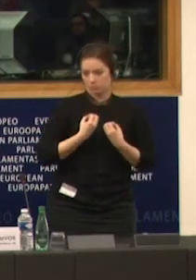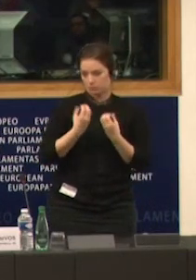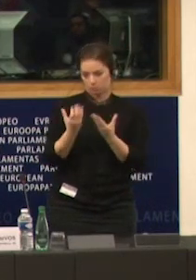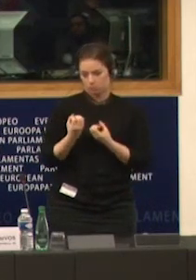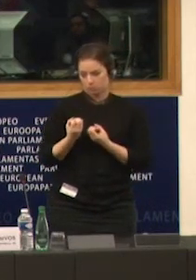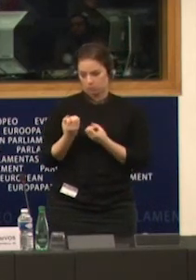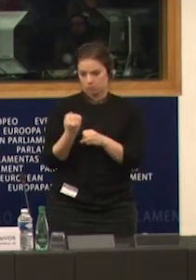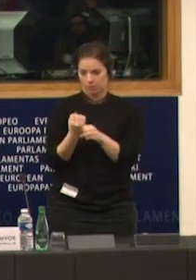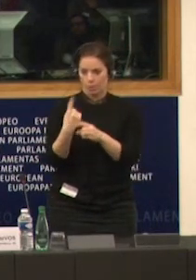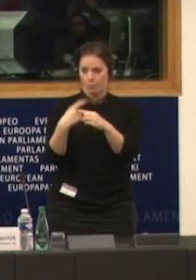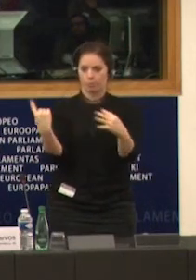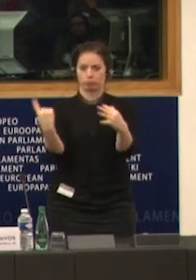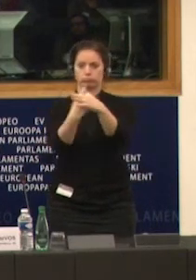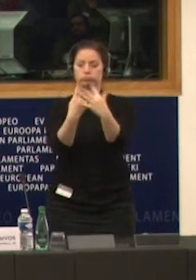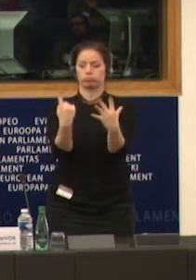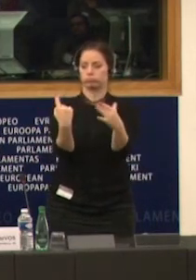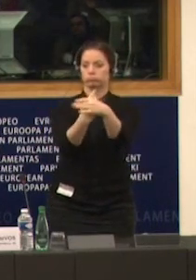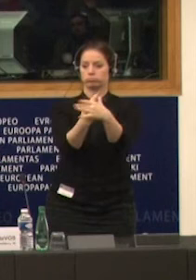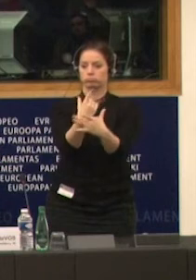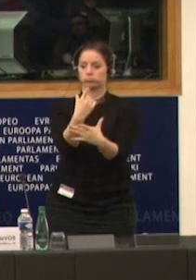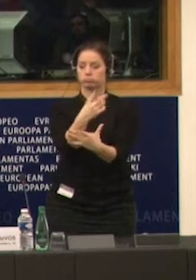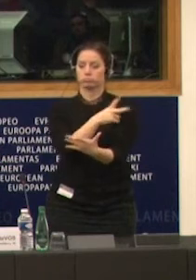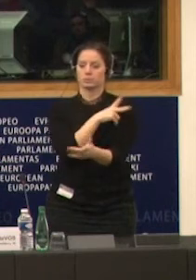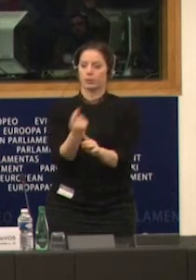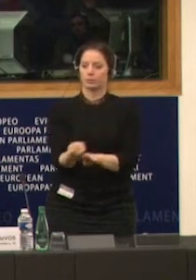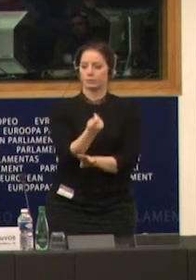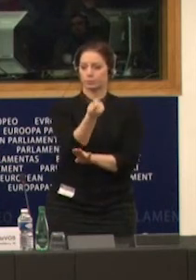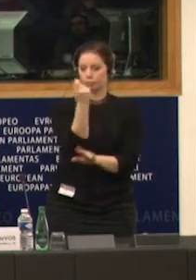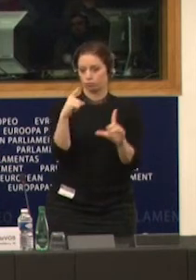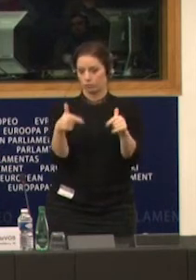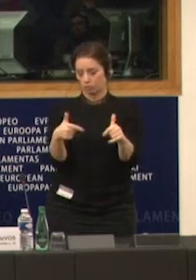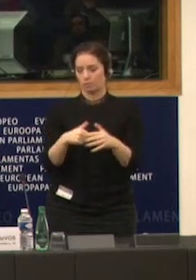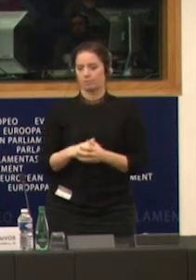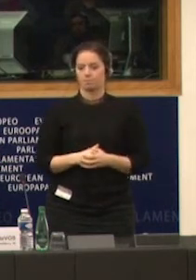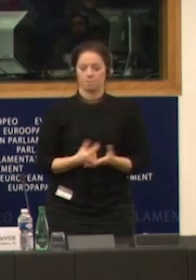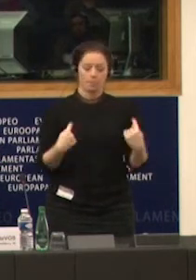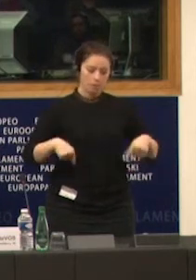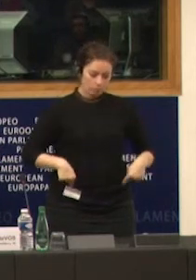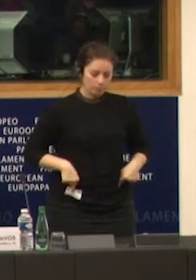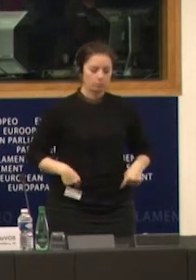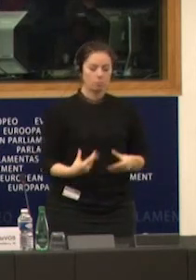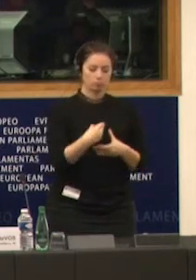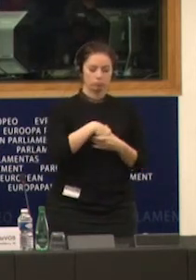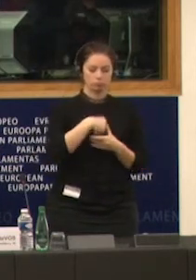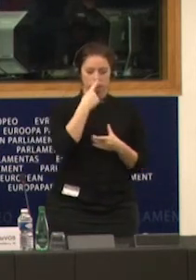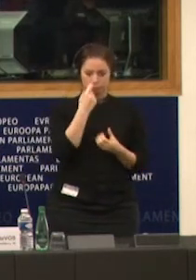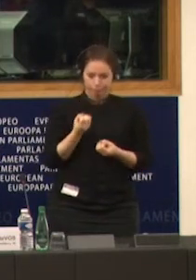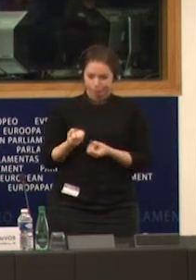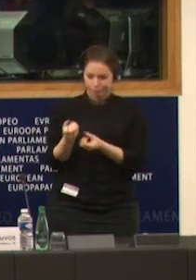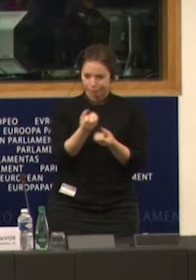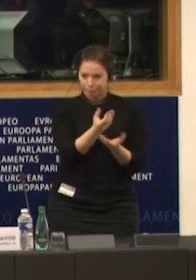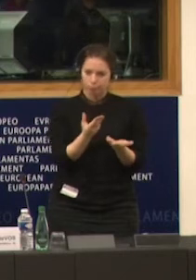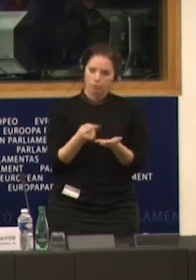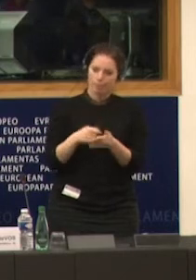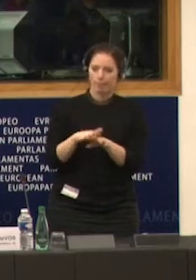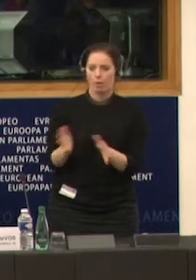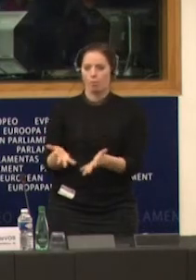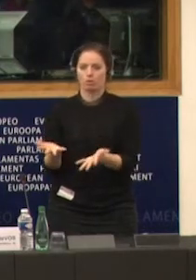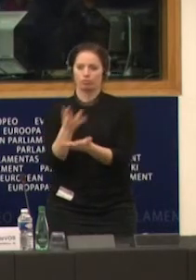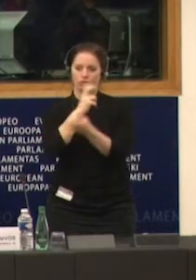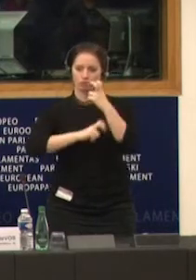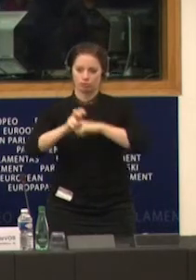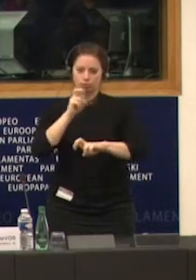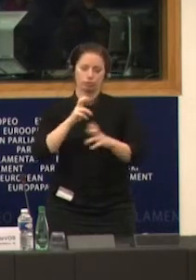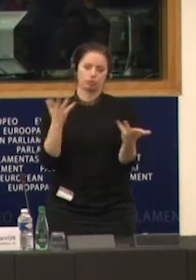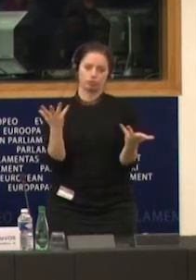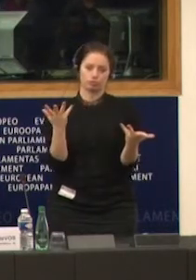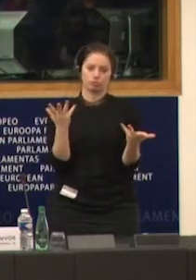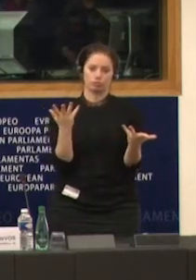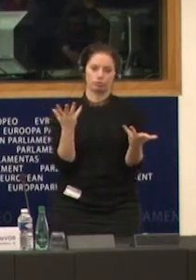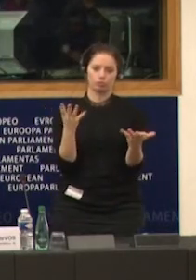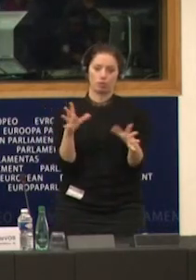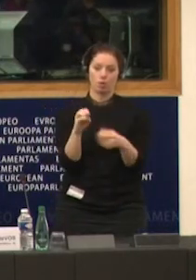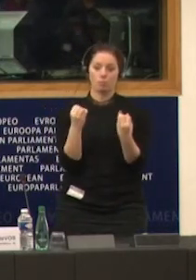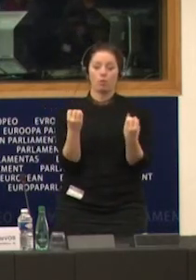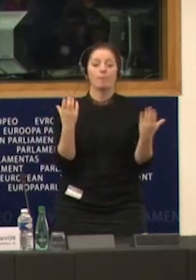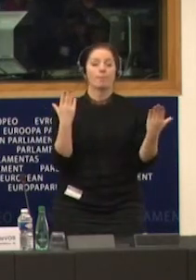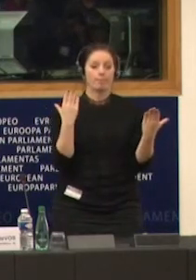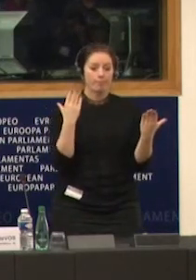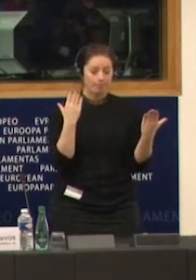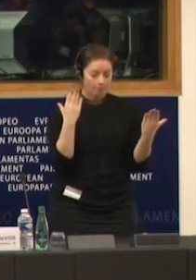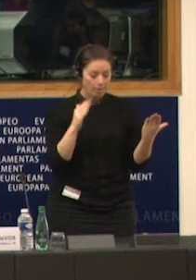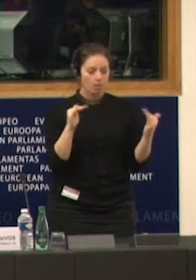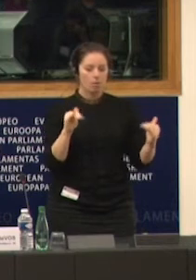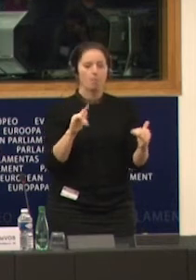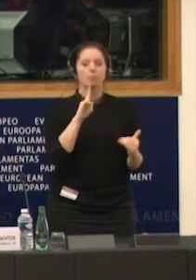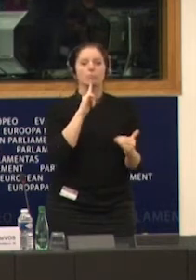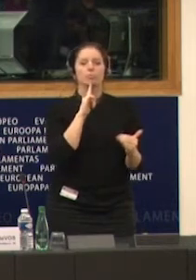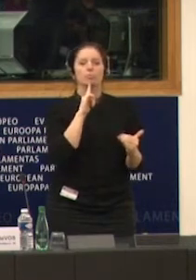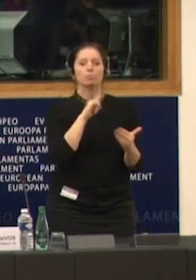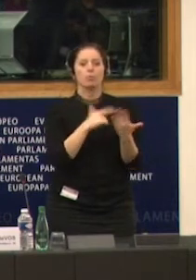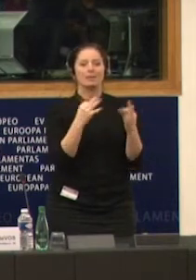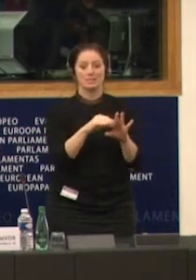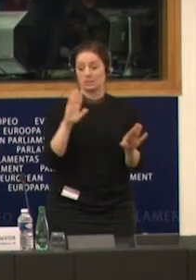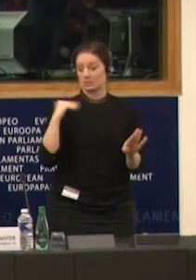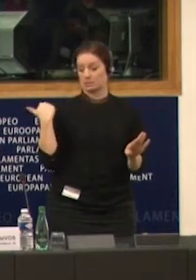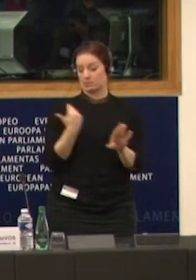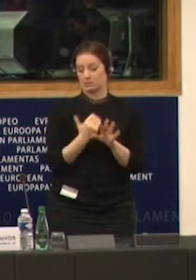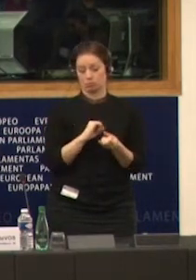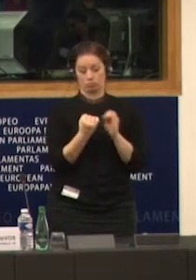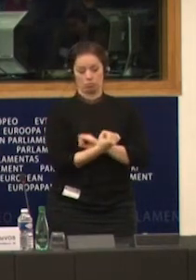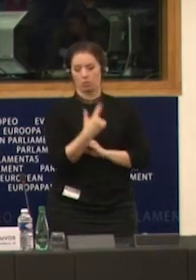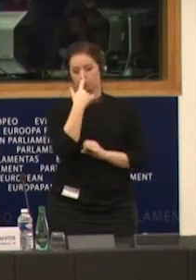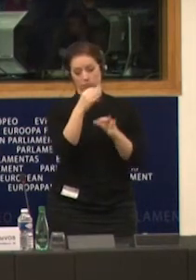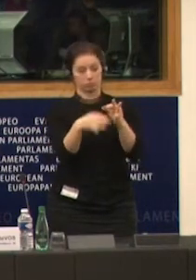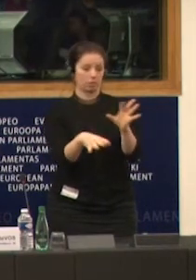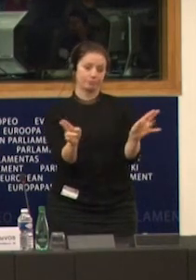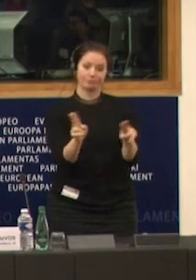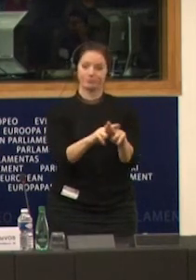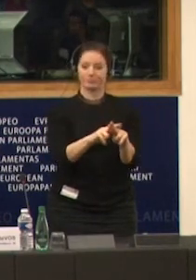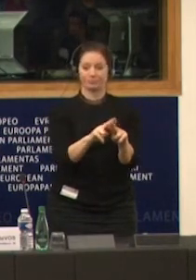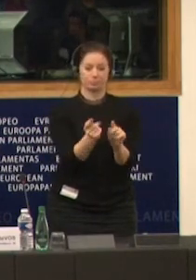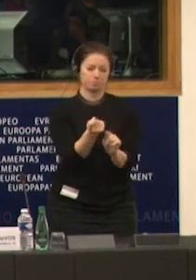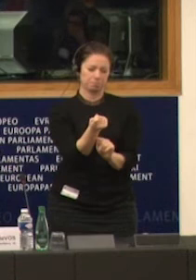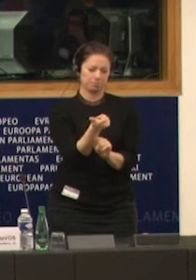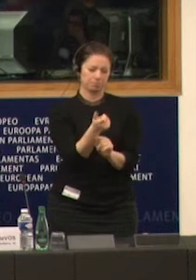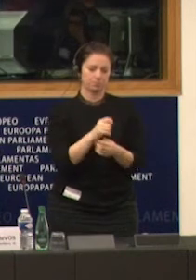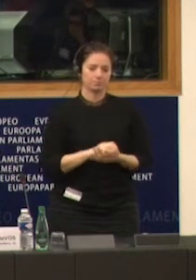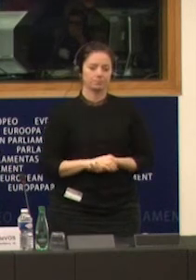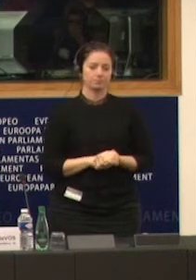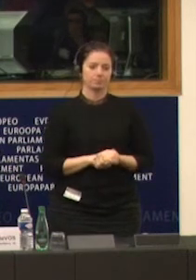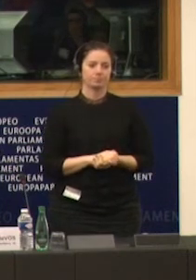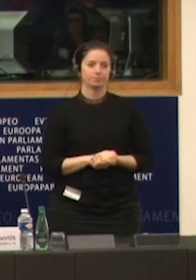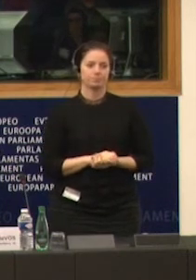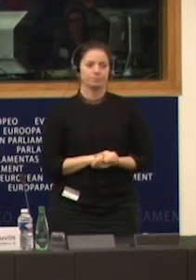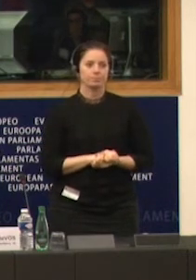However, the policy innovations since 2010 had no results. So, the new government decided last year and this year